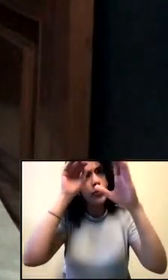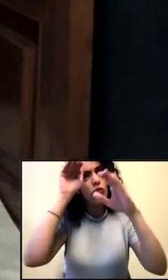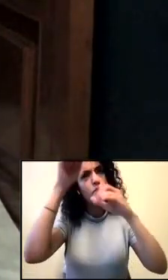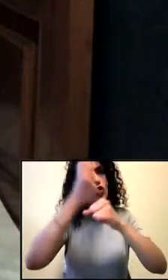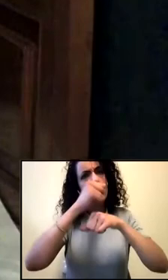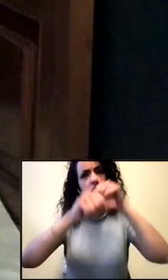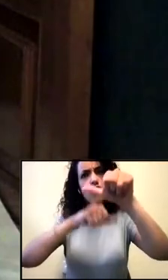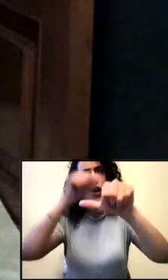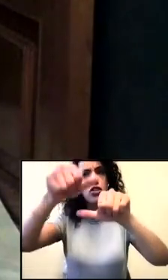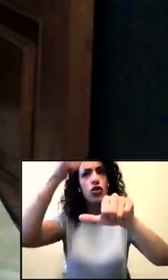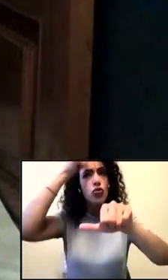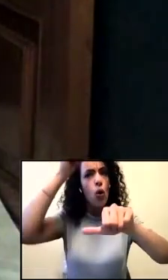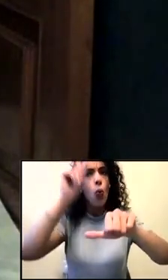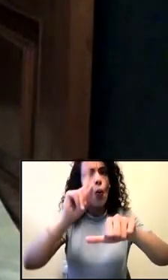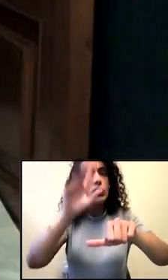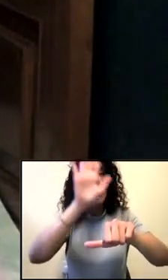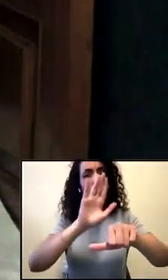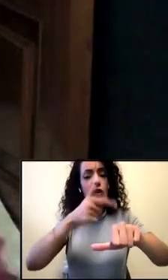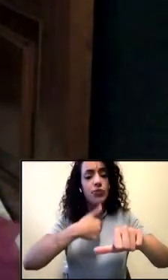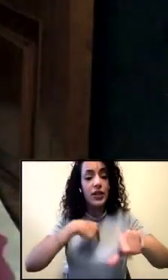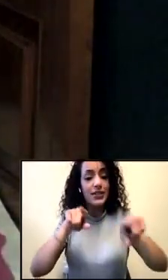me, just as I wish that someone in my past would have written for me?